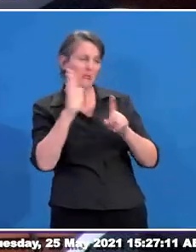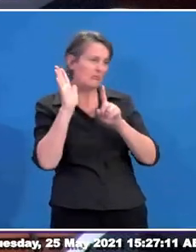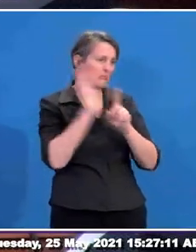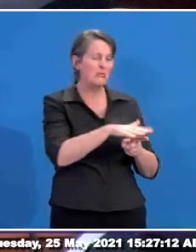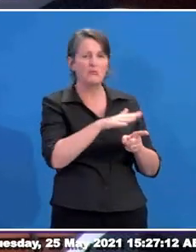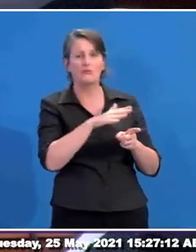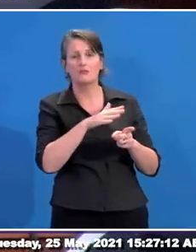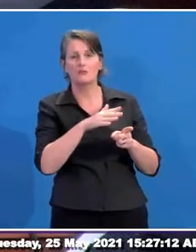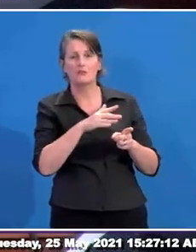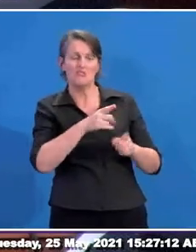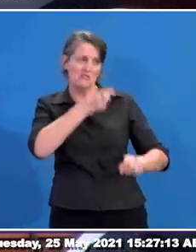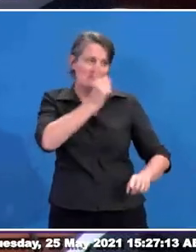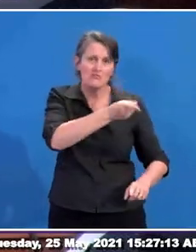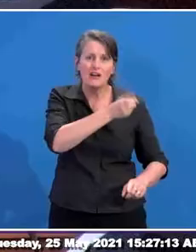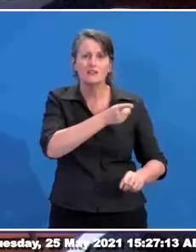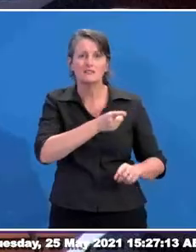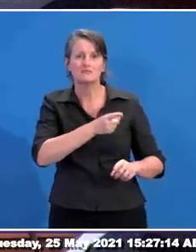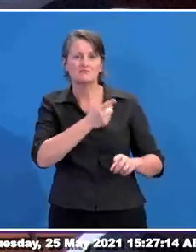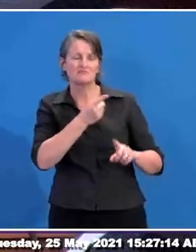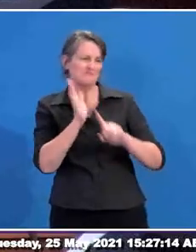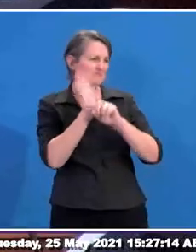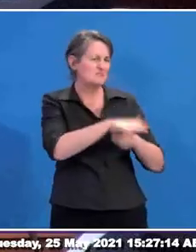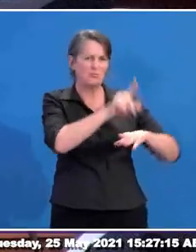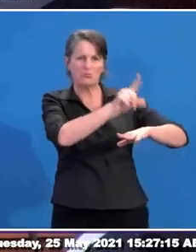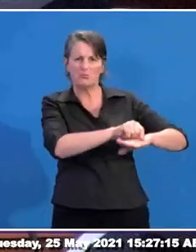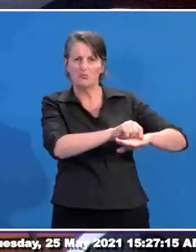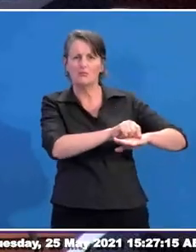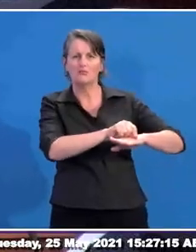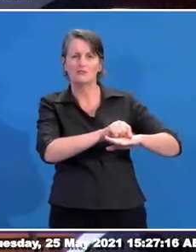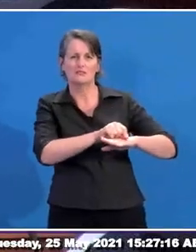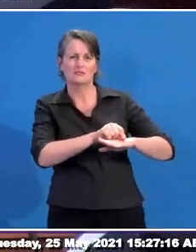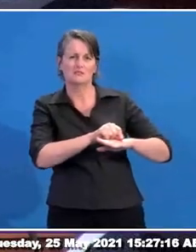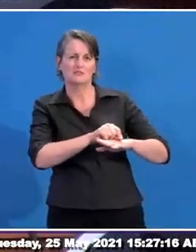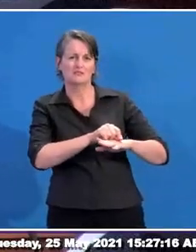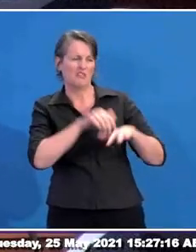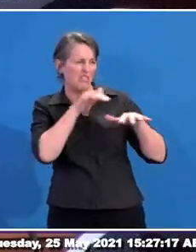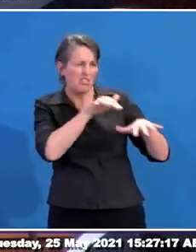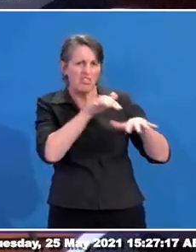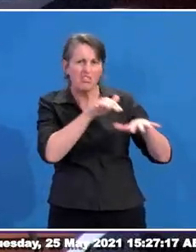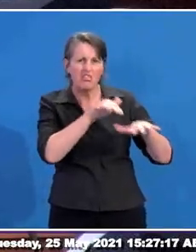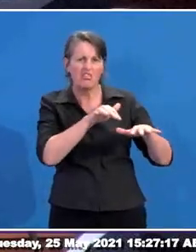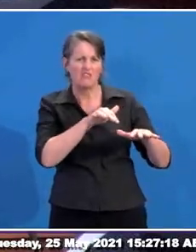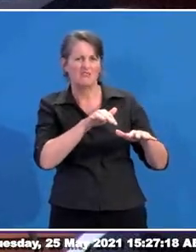threatening, shaming, demeaning or derogatory language, et cetera.